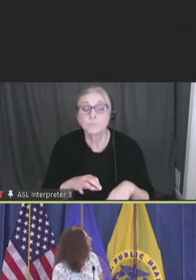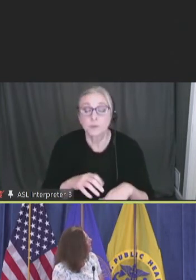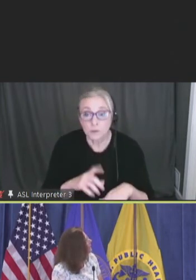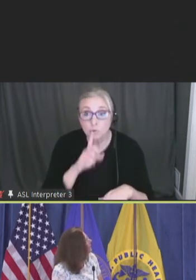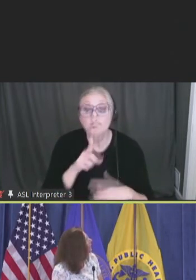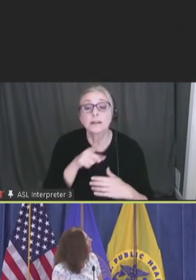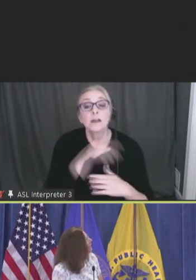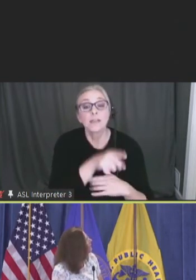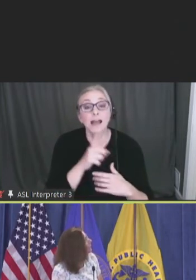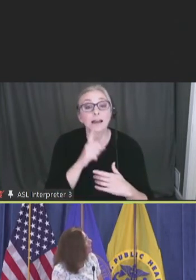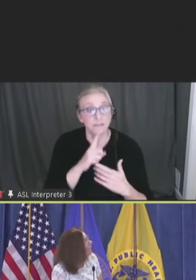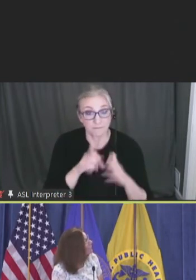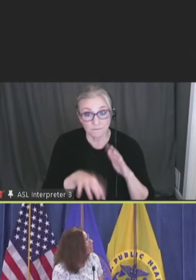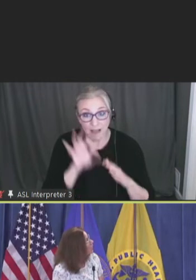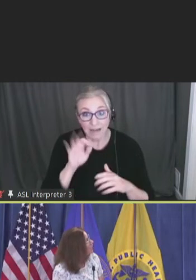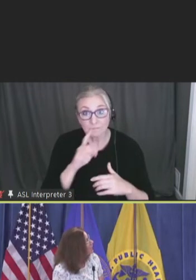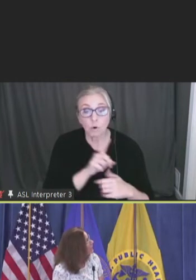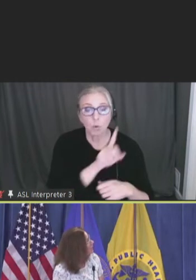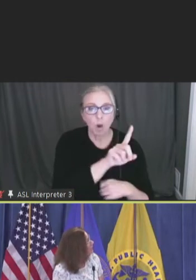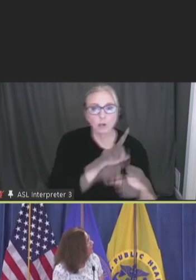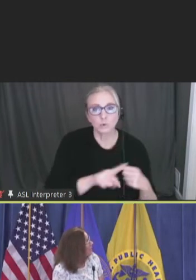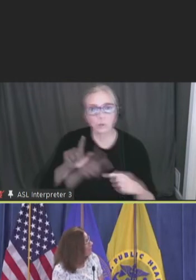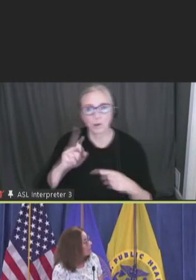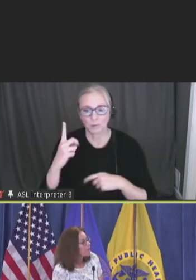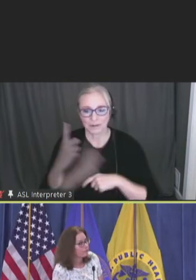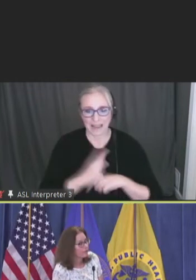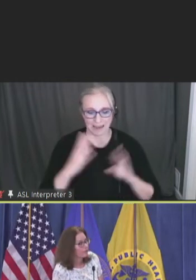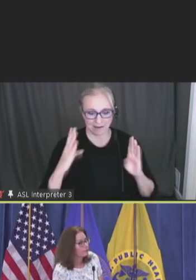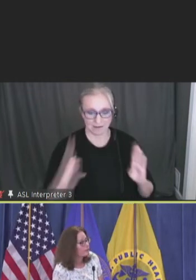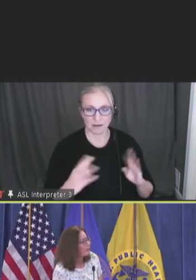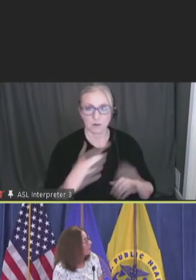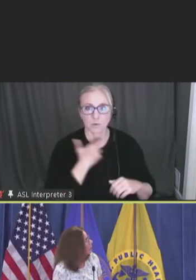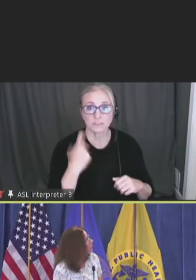And this is the findings in the 1-to-21-day risk interval for 5- to 11-year-olds.